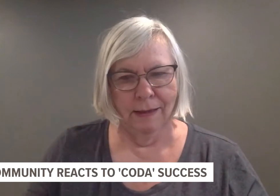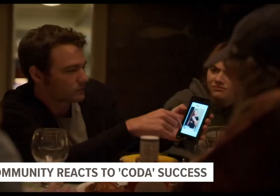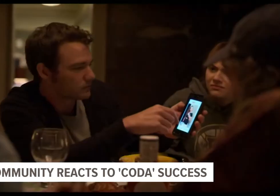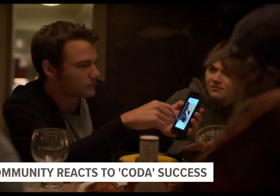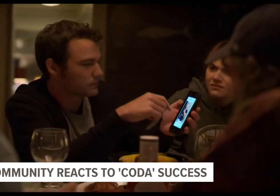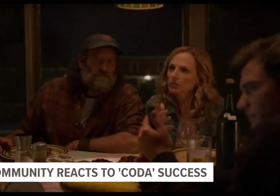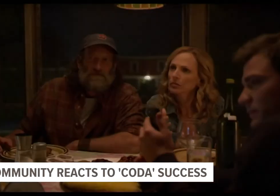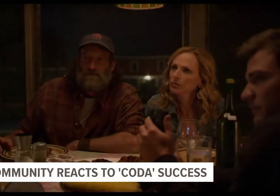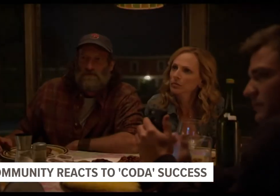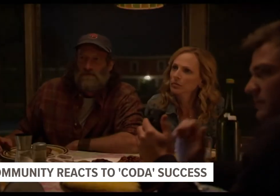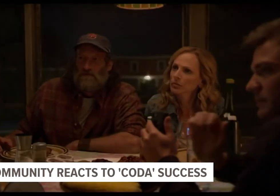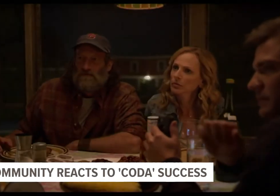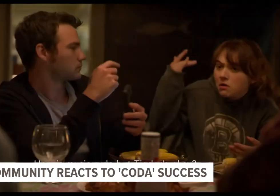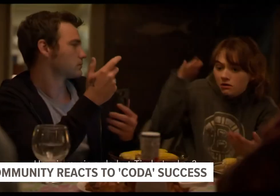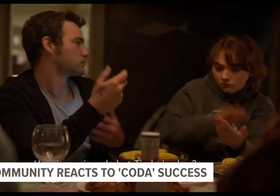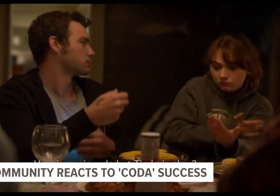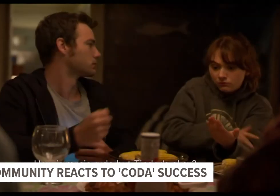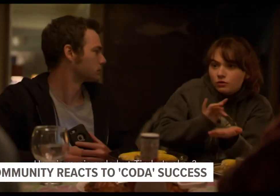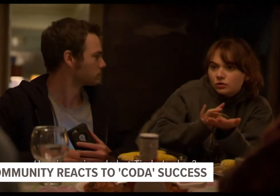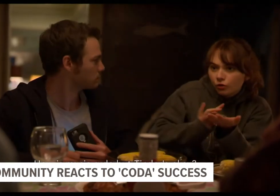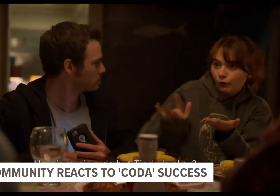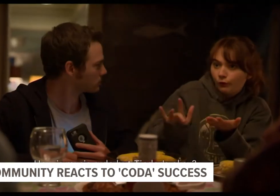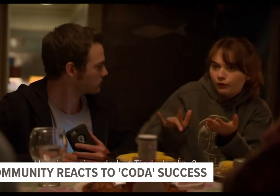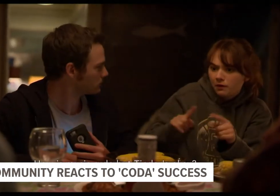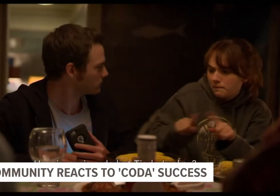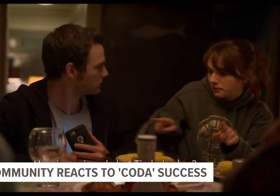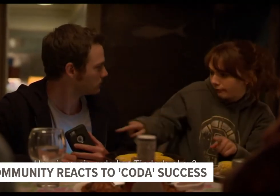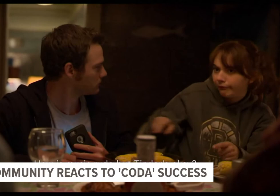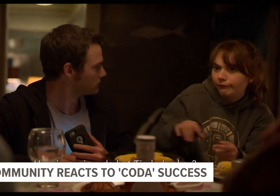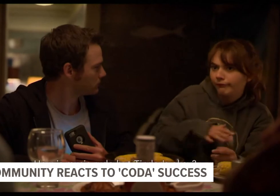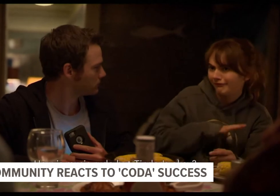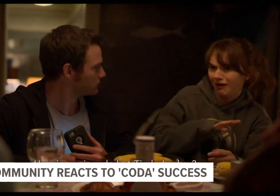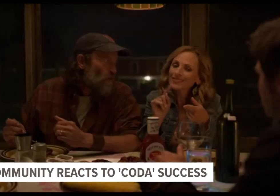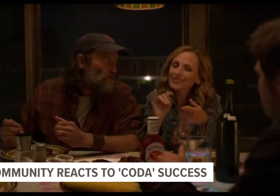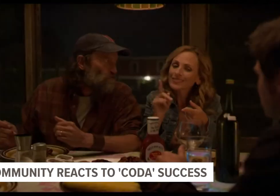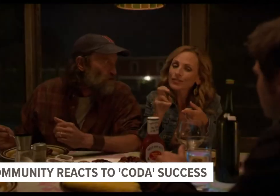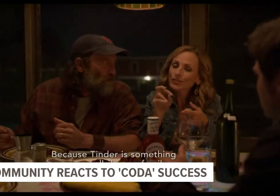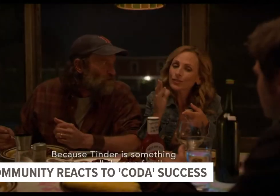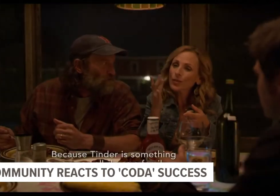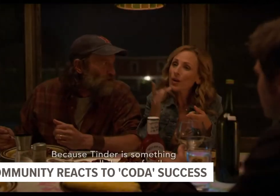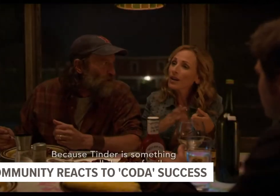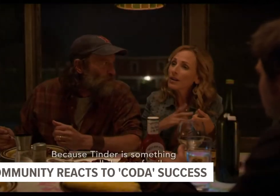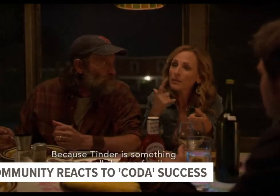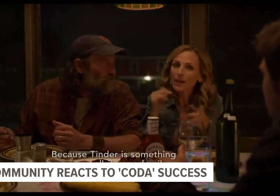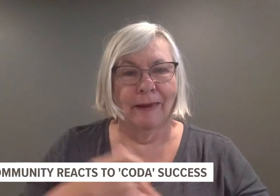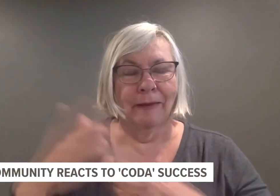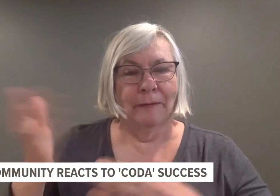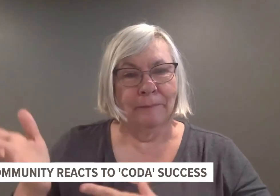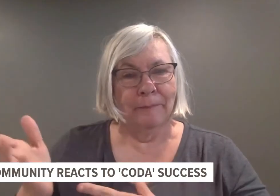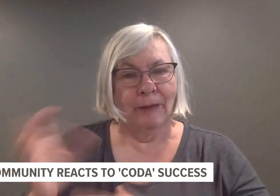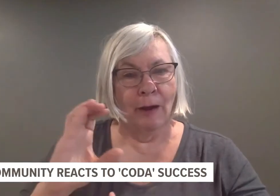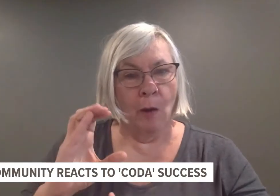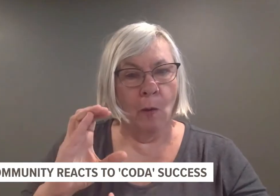Hampton tells me for years the deaf community has worked to get jobs in the movie industry. She explains it, portrayed coda